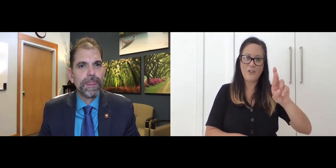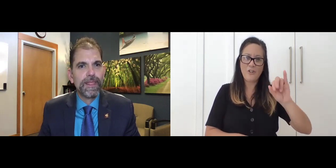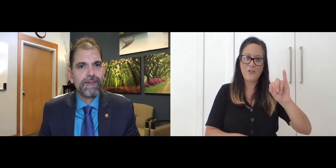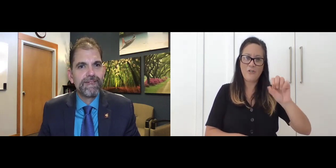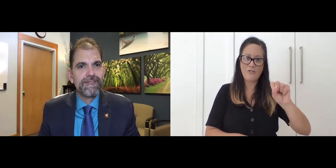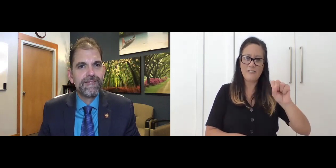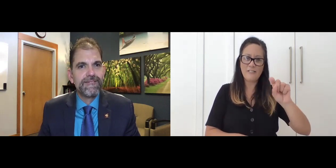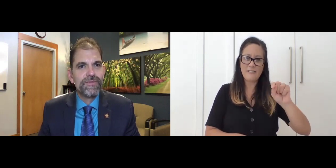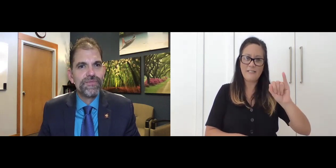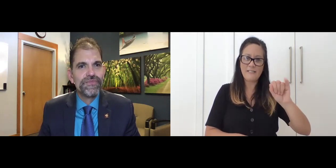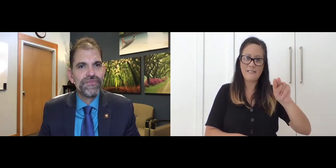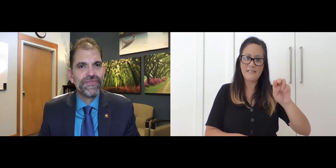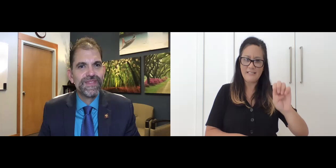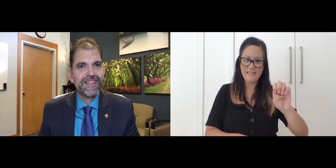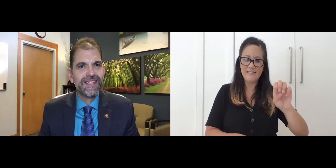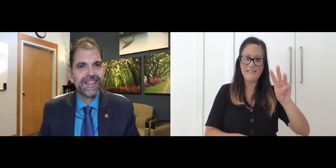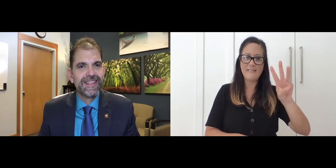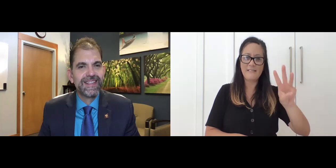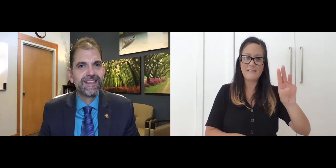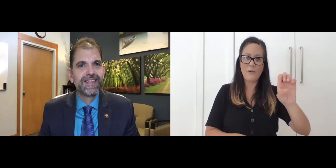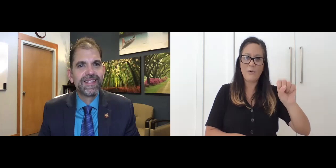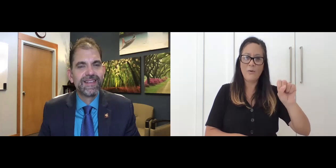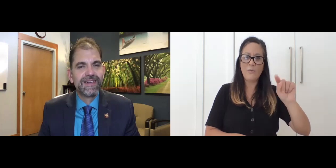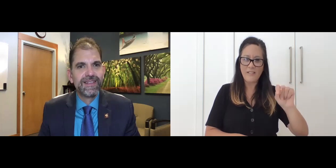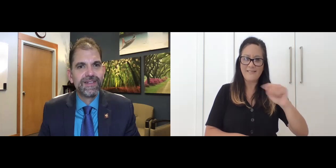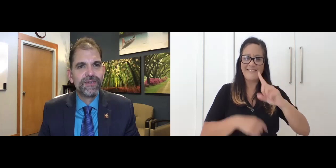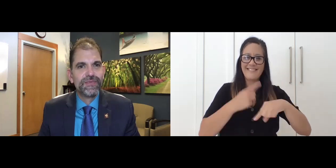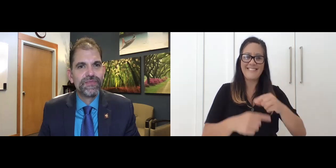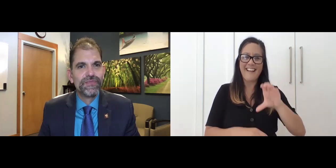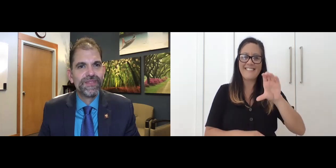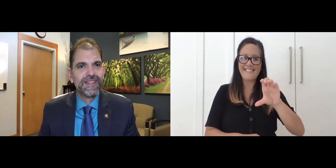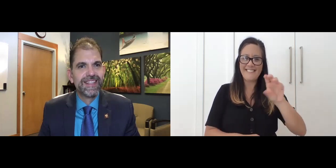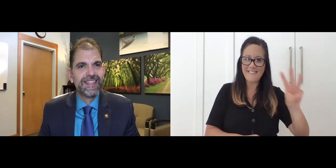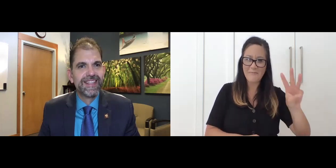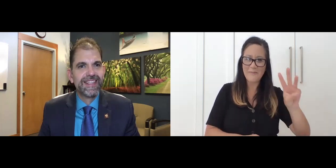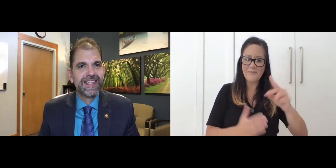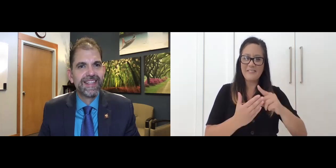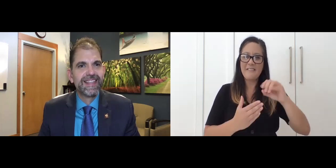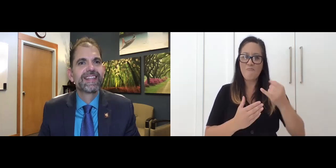Hearing. My name is Christine West